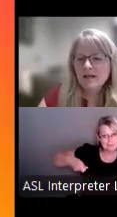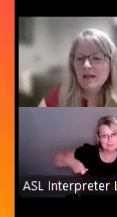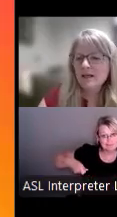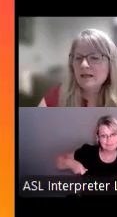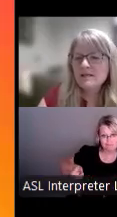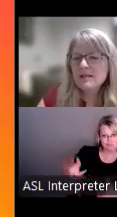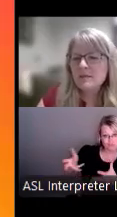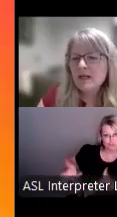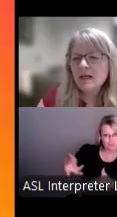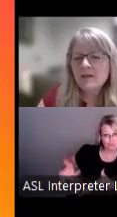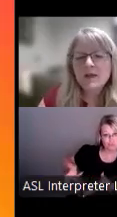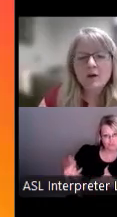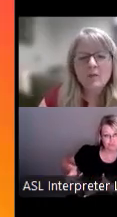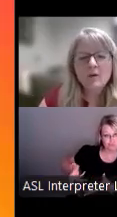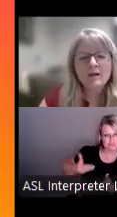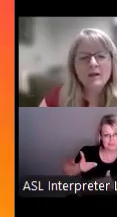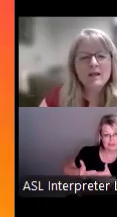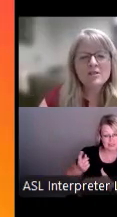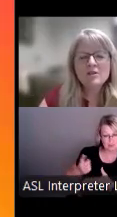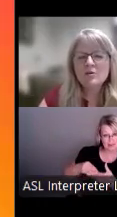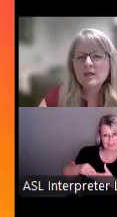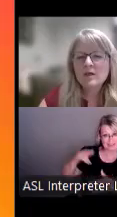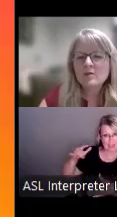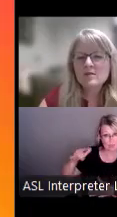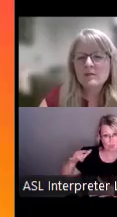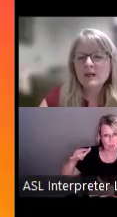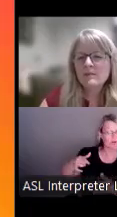sitting next to somebody in the airport, as you would go to pick